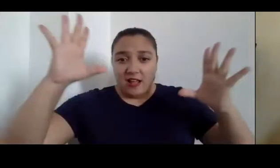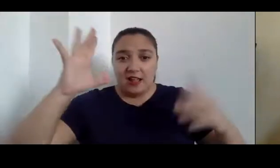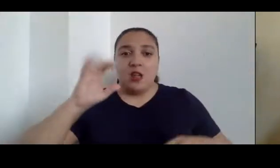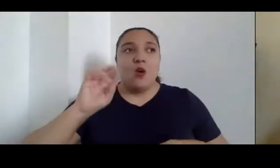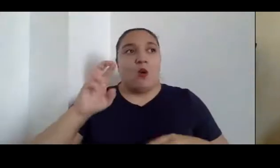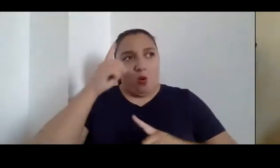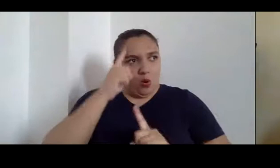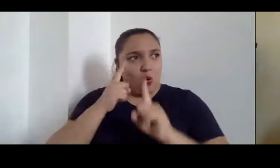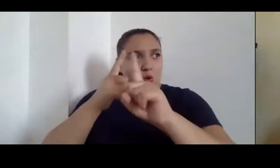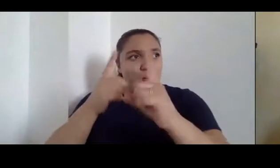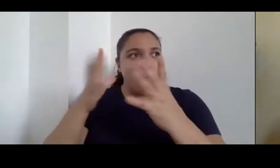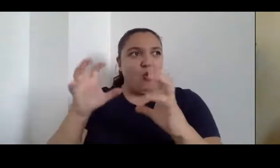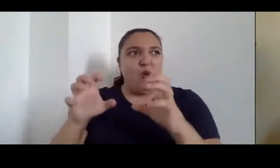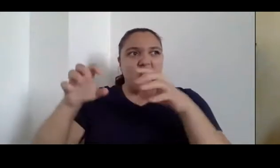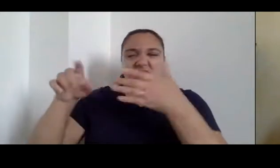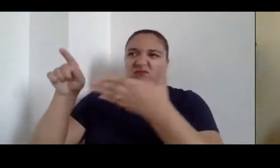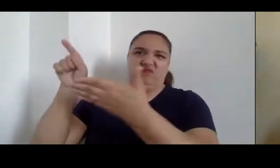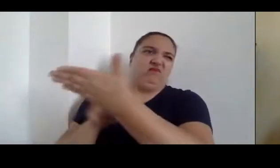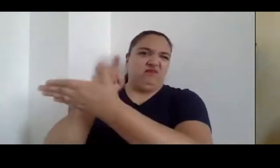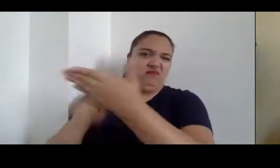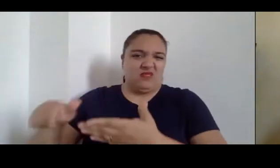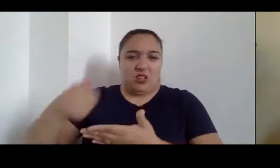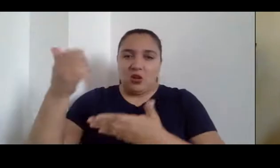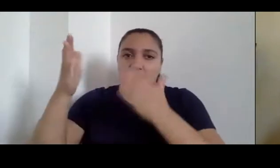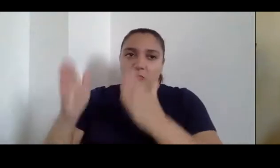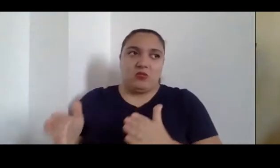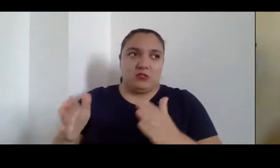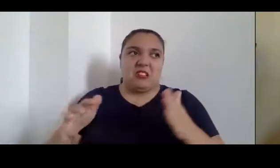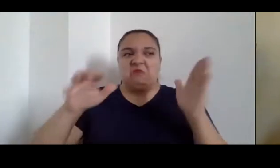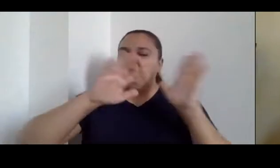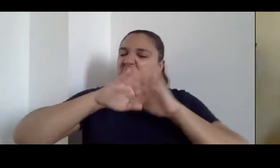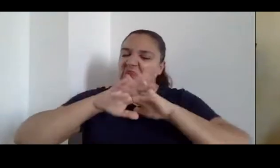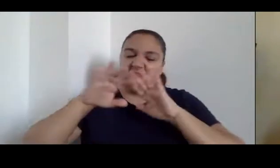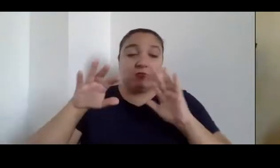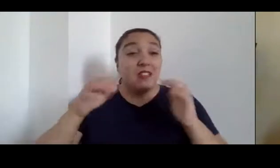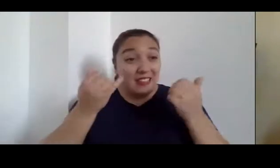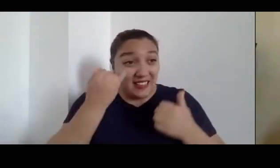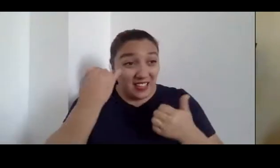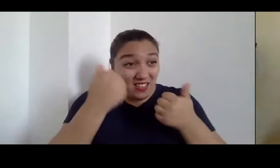If anyone acts in violation of these guidelines, they will either be warned and asked to course